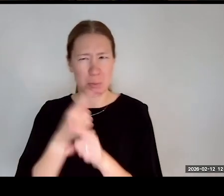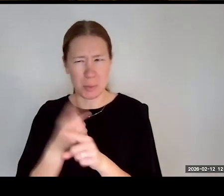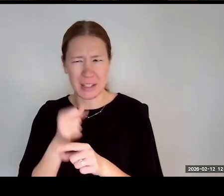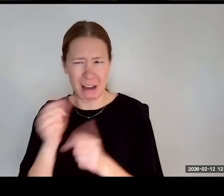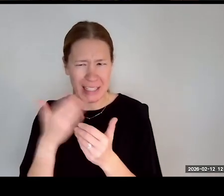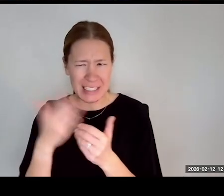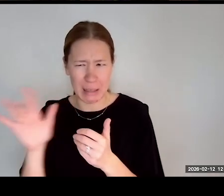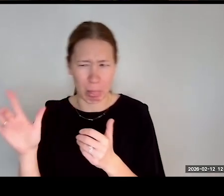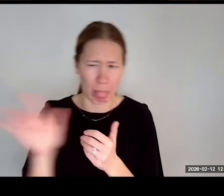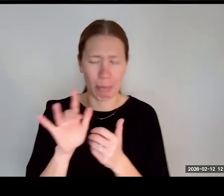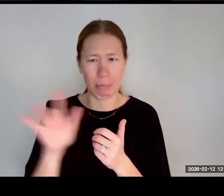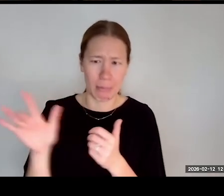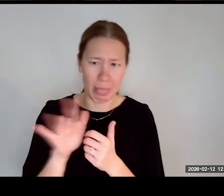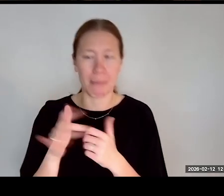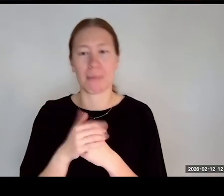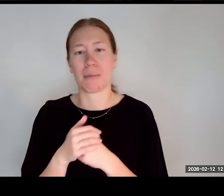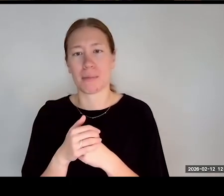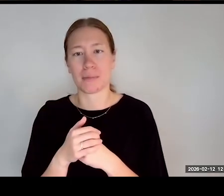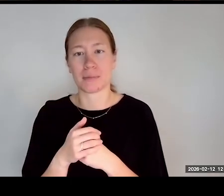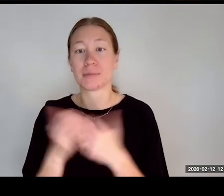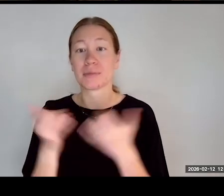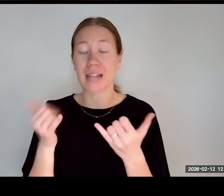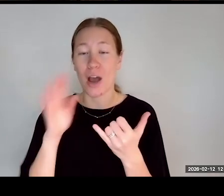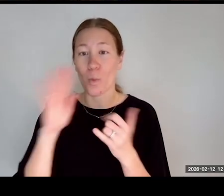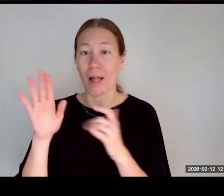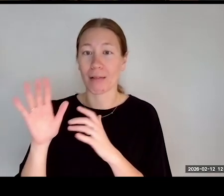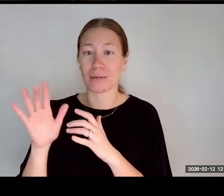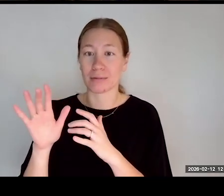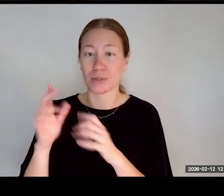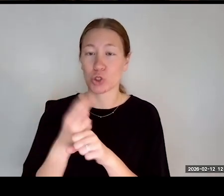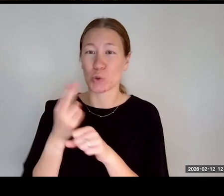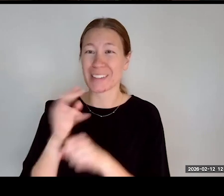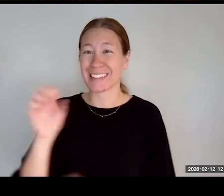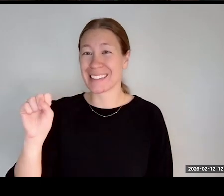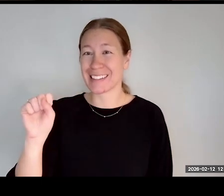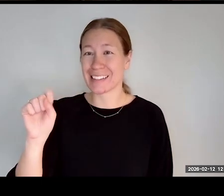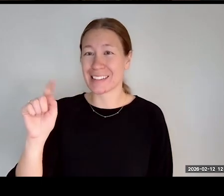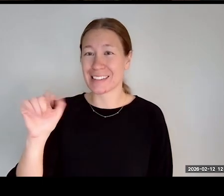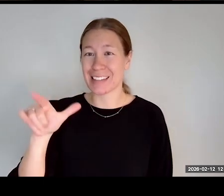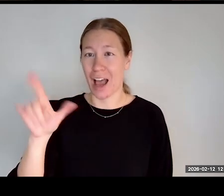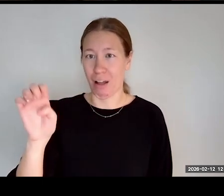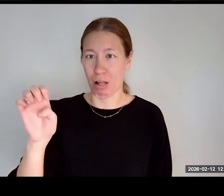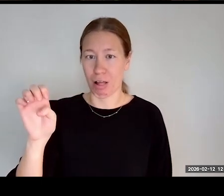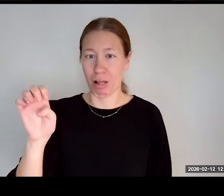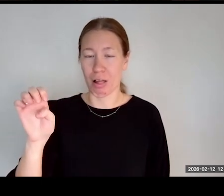or with our cursor inside of the text. And we're going to use our paragraph styles menu in the home ribbon to help define this